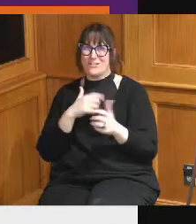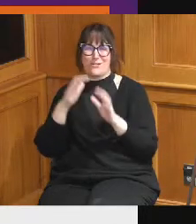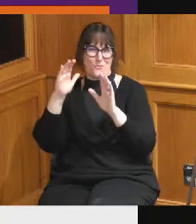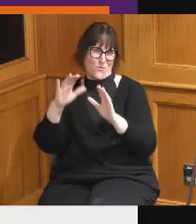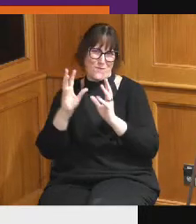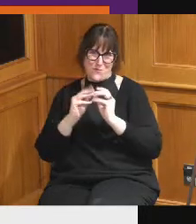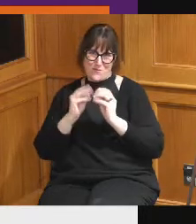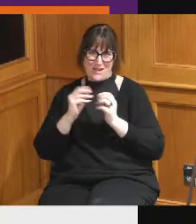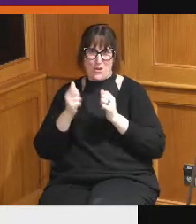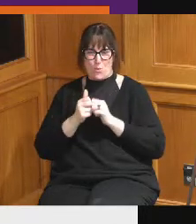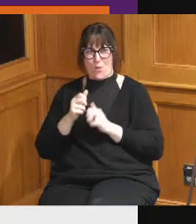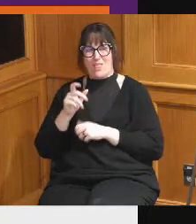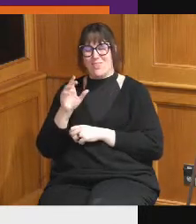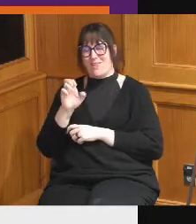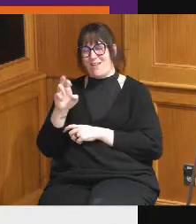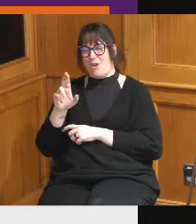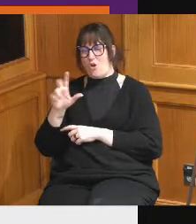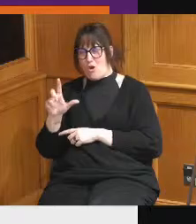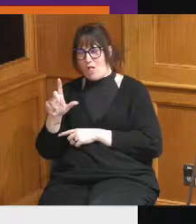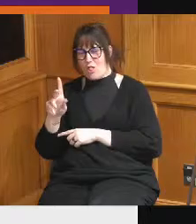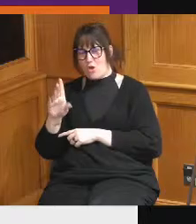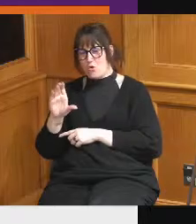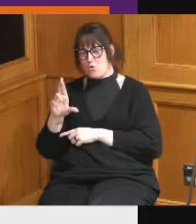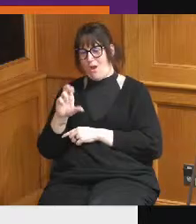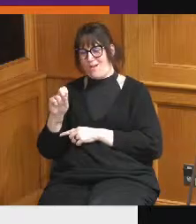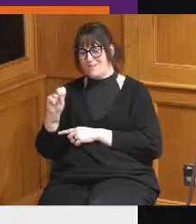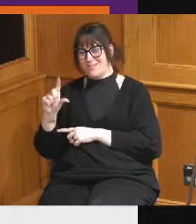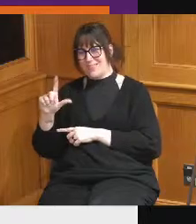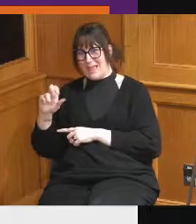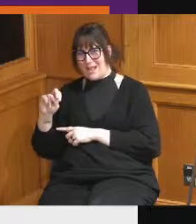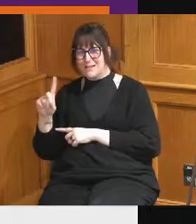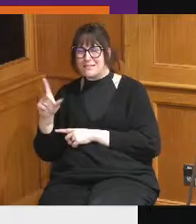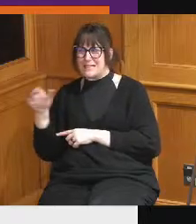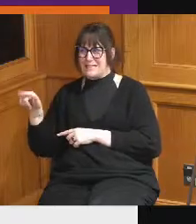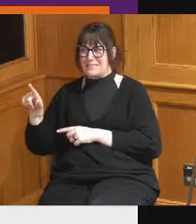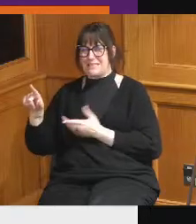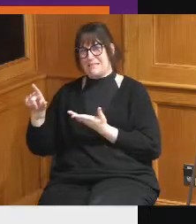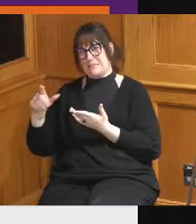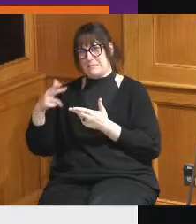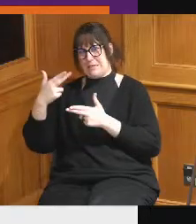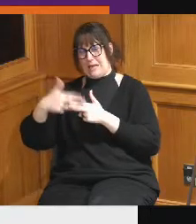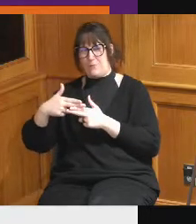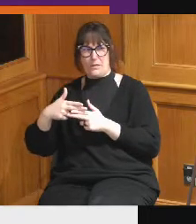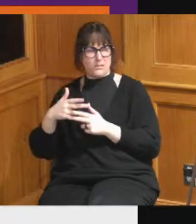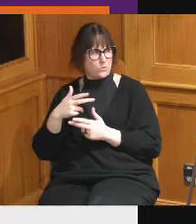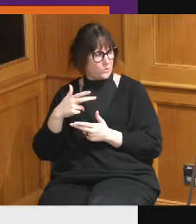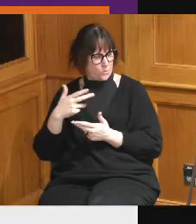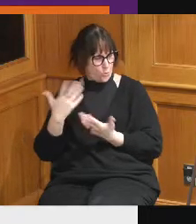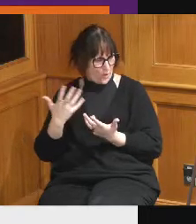Earl Crossland yesterday who's from the he's renamed it the tiny homes the the tiny homes